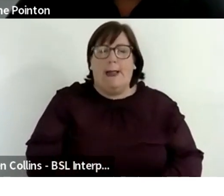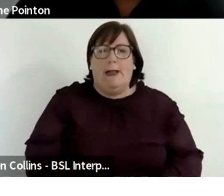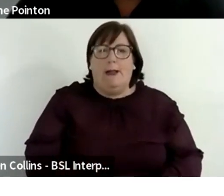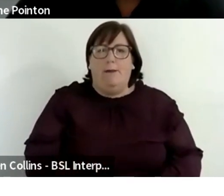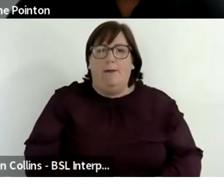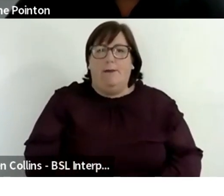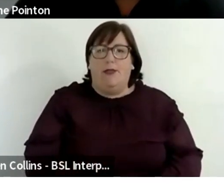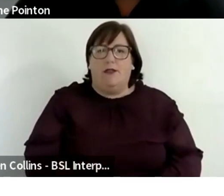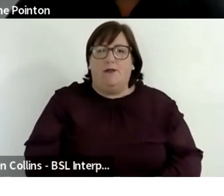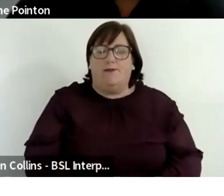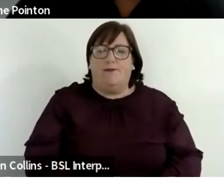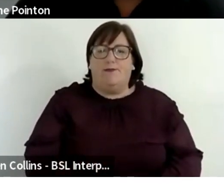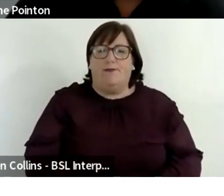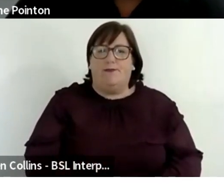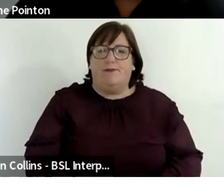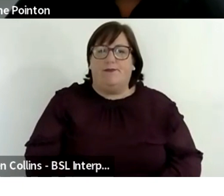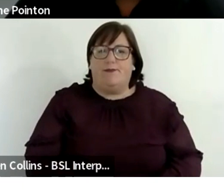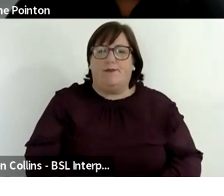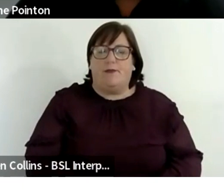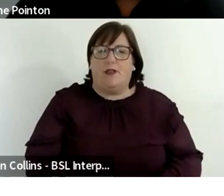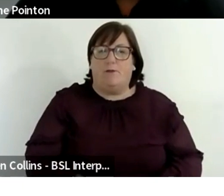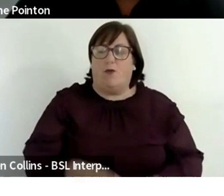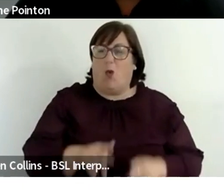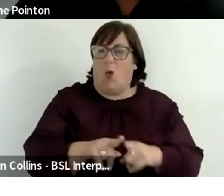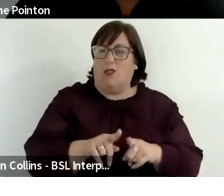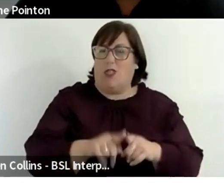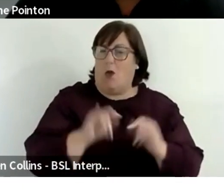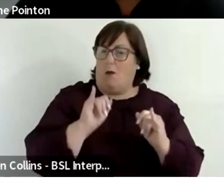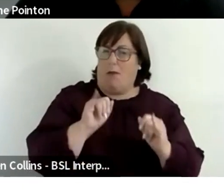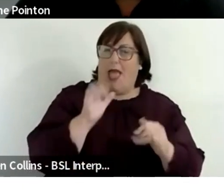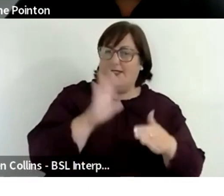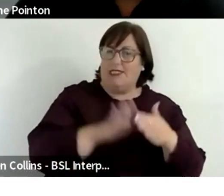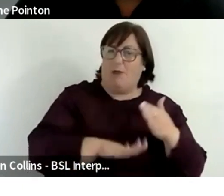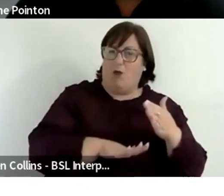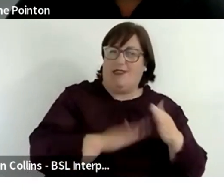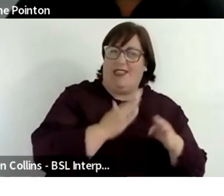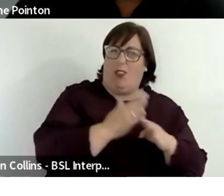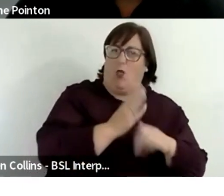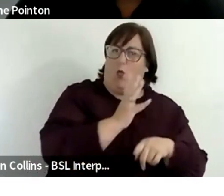workplace, it was really frightening, but I couldn't have been further from the truth.